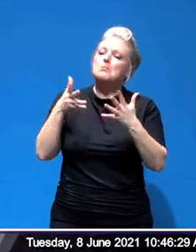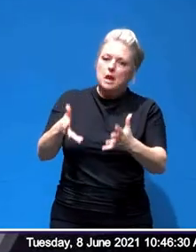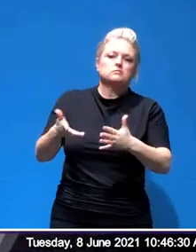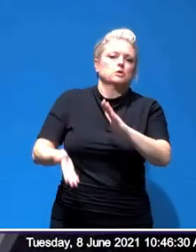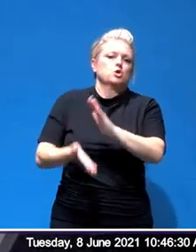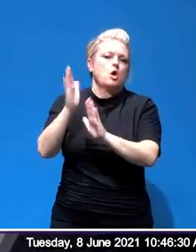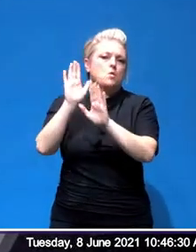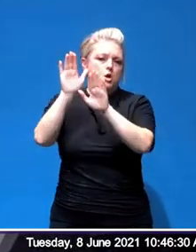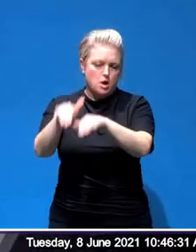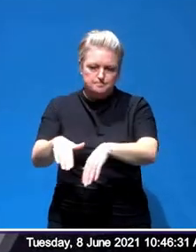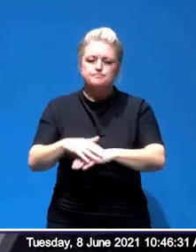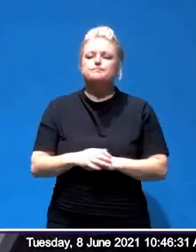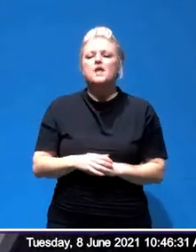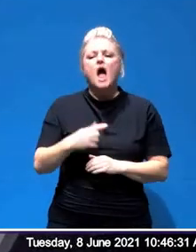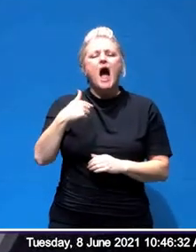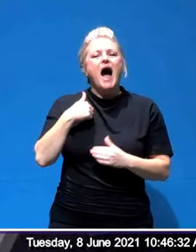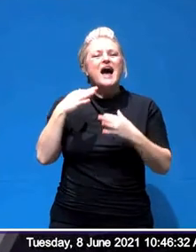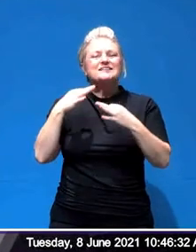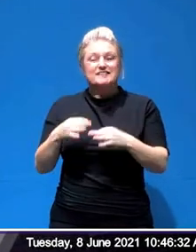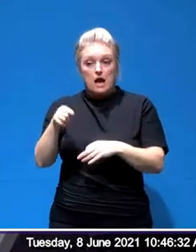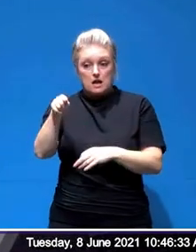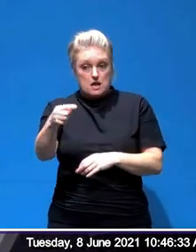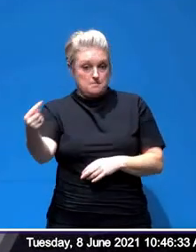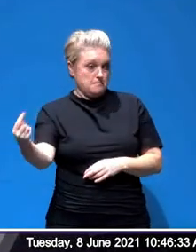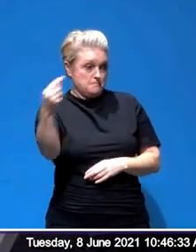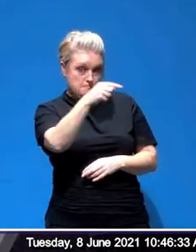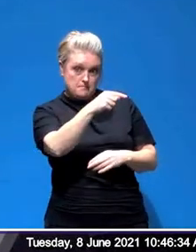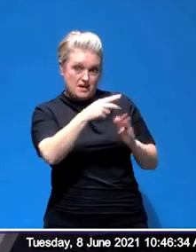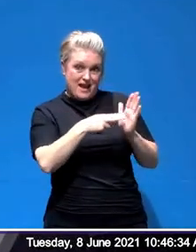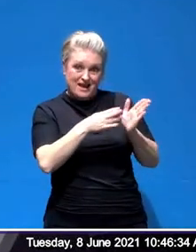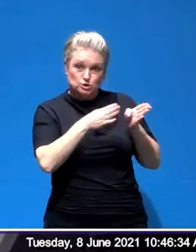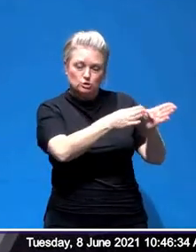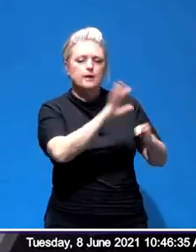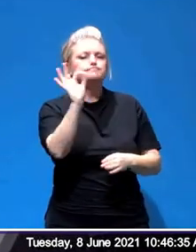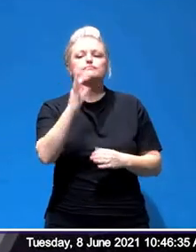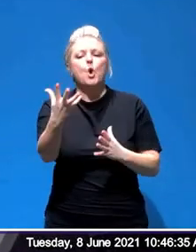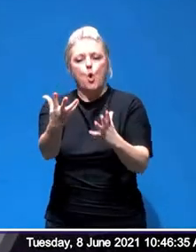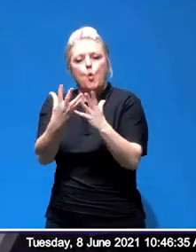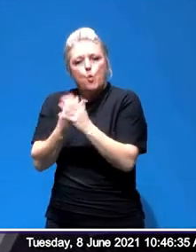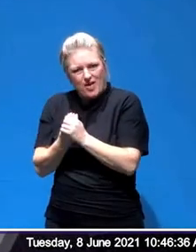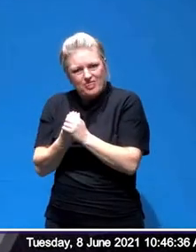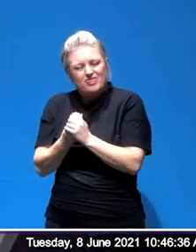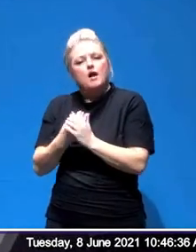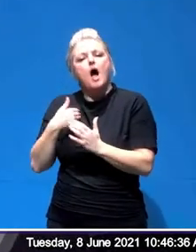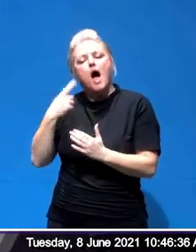I decided we would take him back to our house, where he and I could both have a sleep in quiet and comfort.